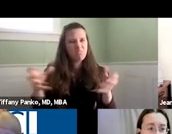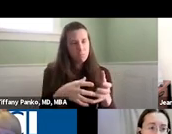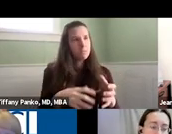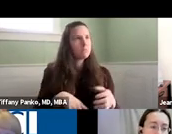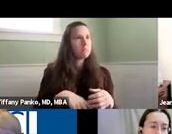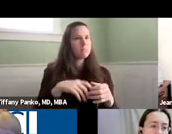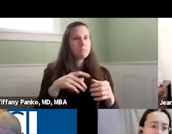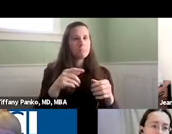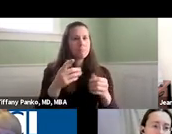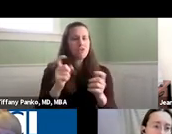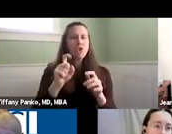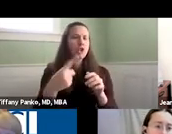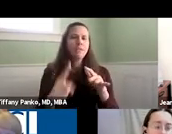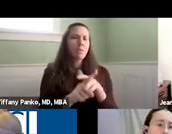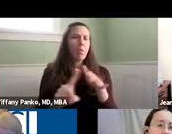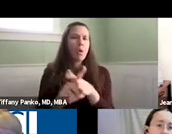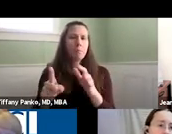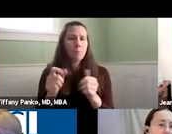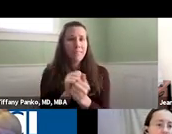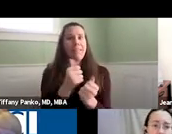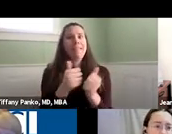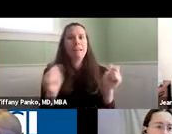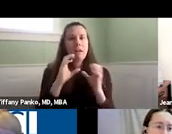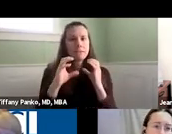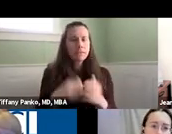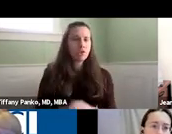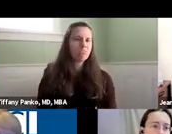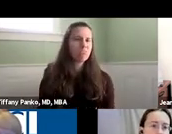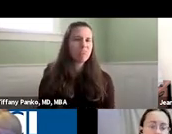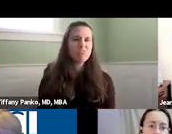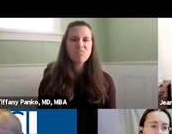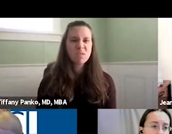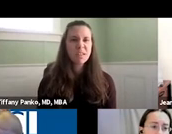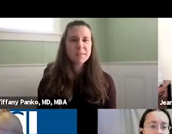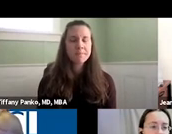skin tones and darker skin tones as well. And so I think something similar just to have